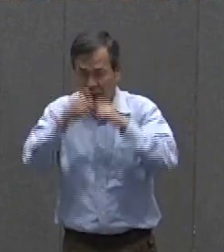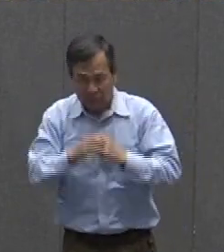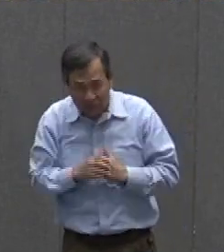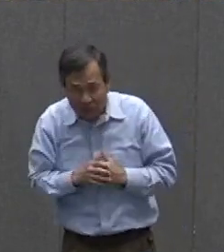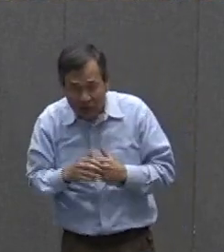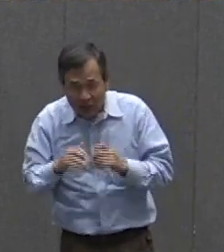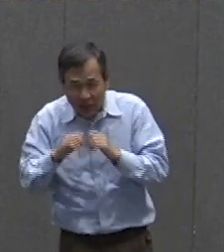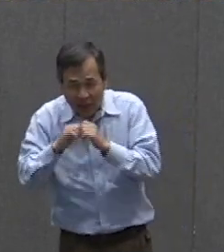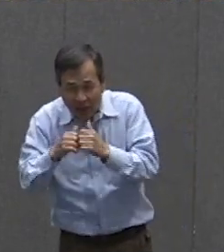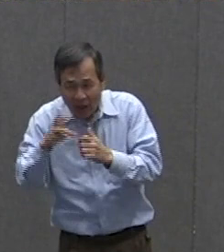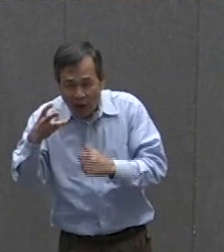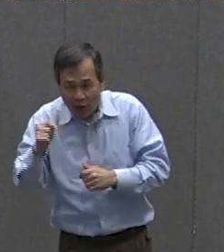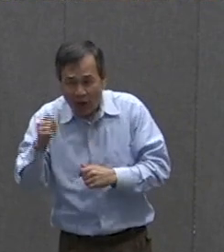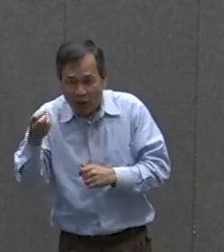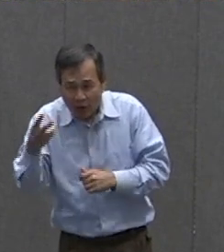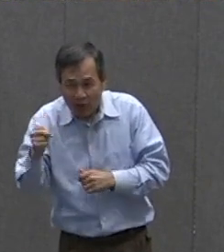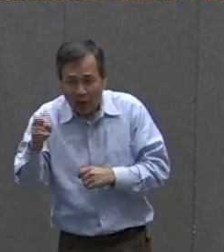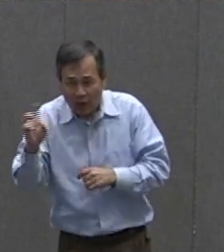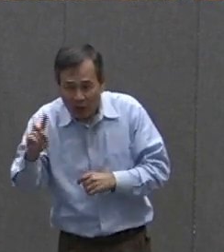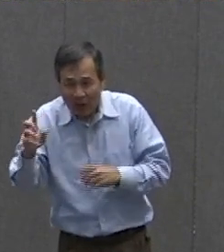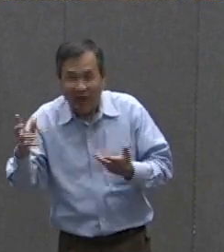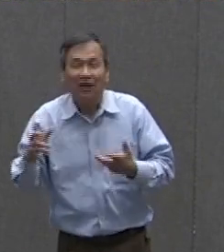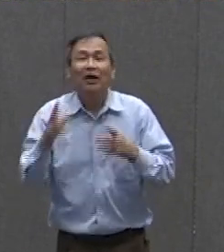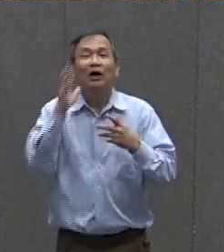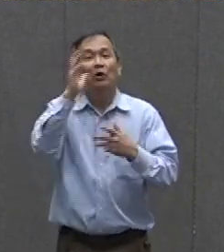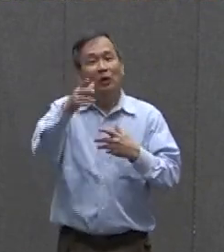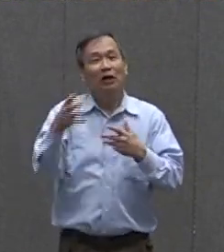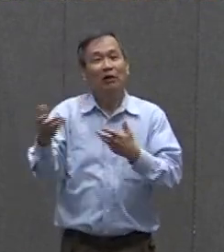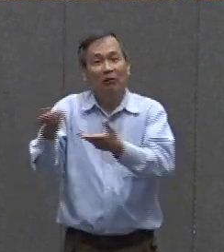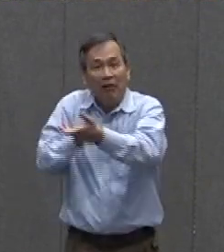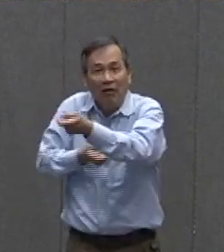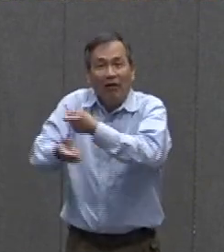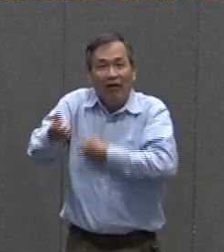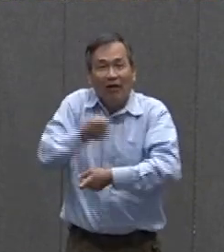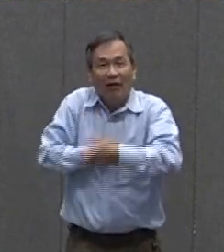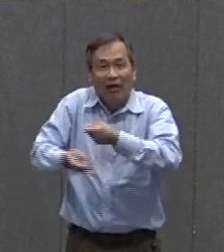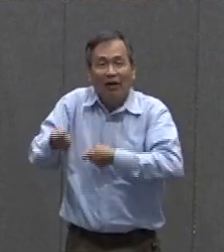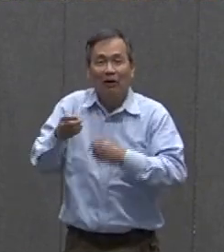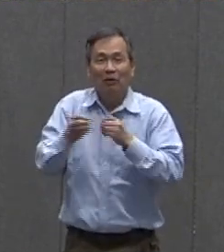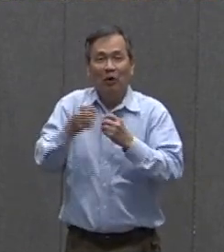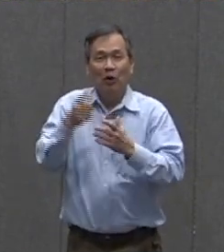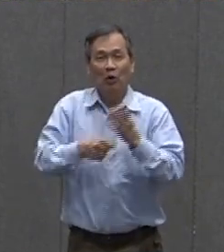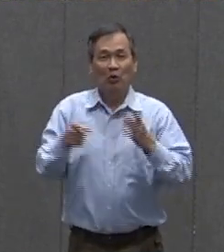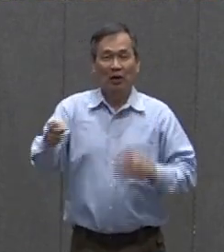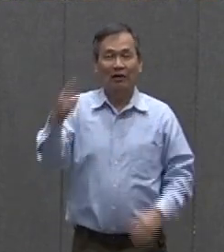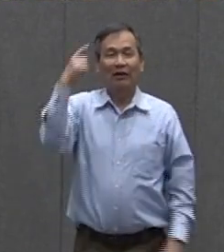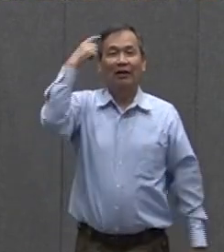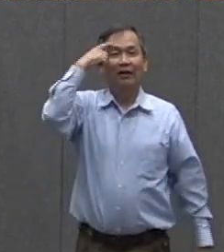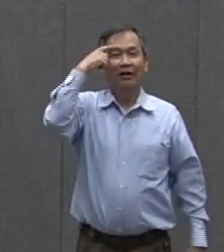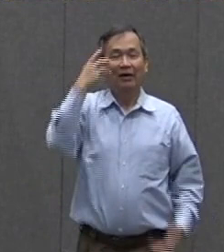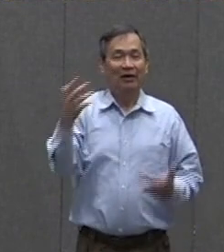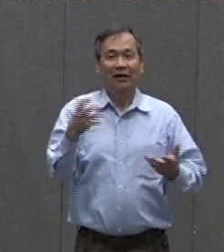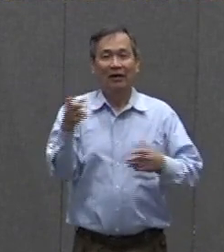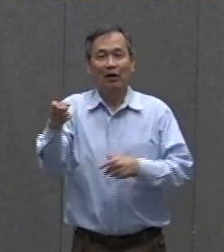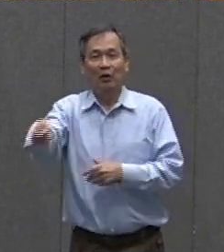are gonna give you more information about, number one, what they're thinking, number two, what they are learning, and number three,